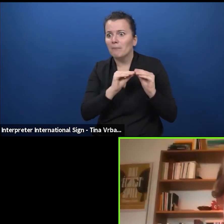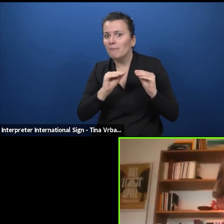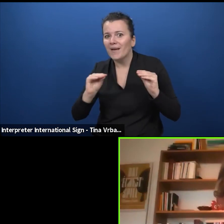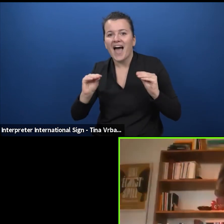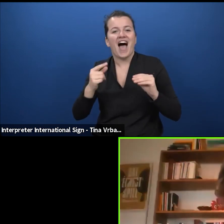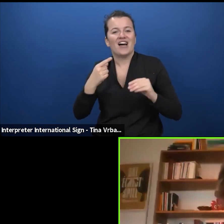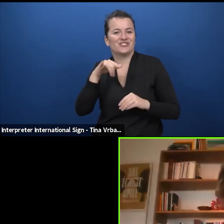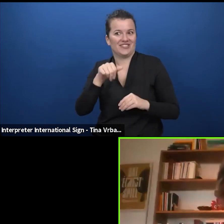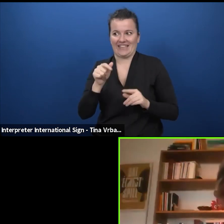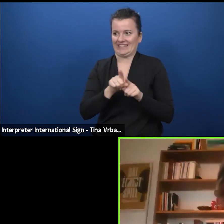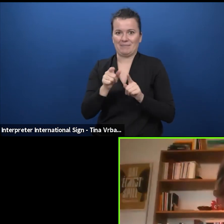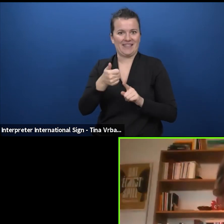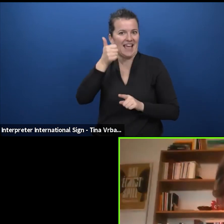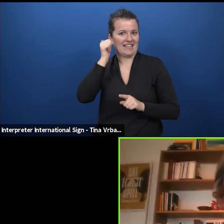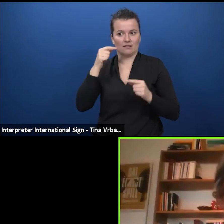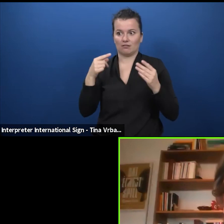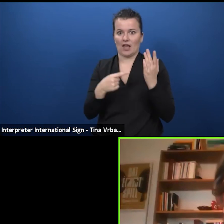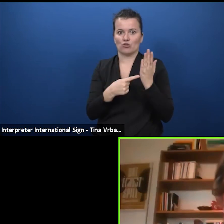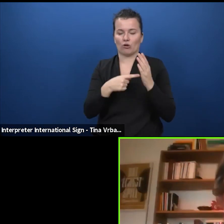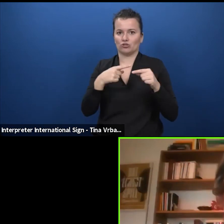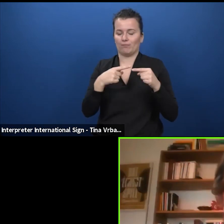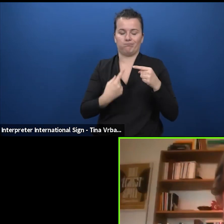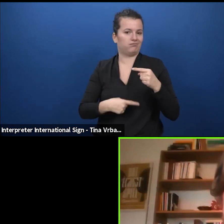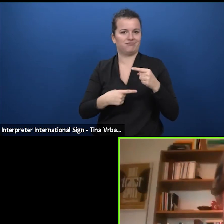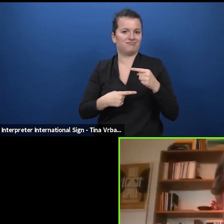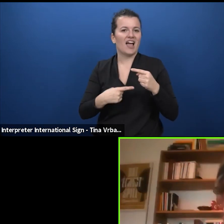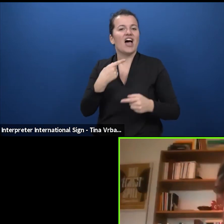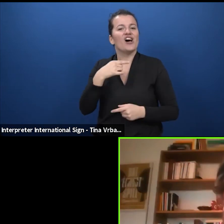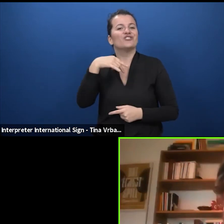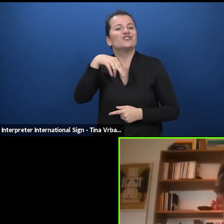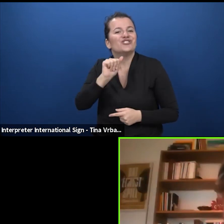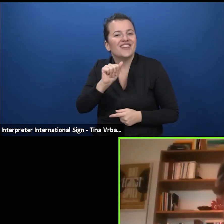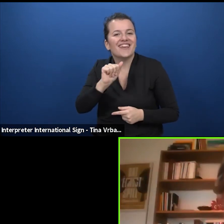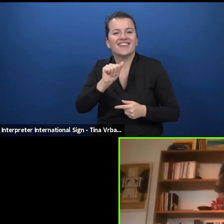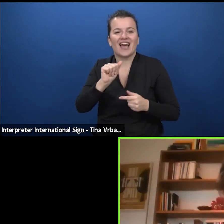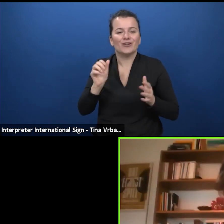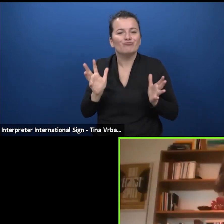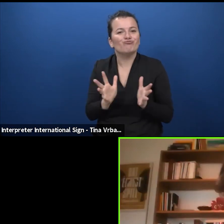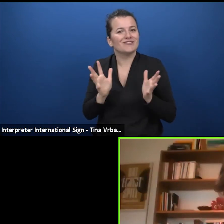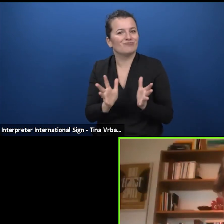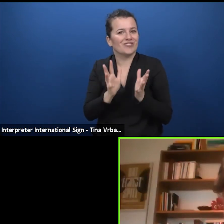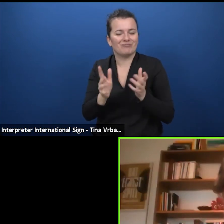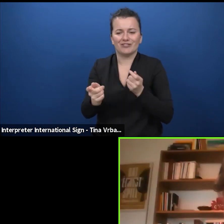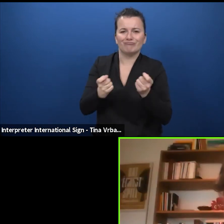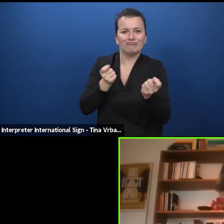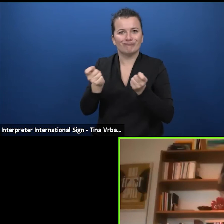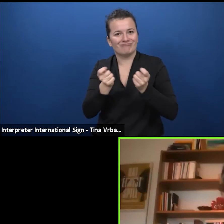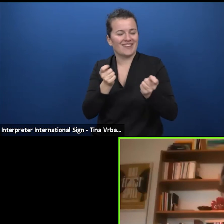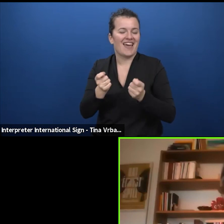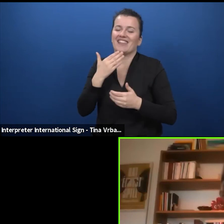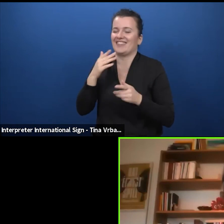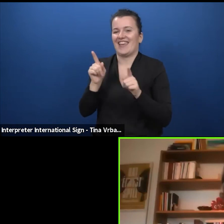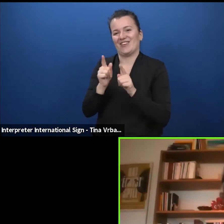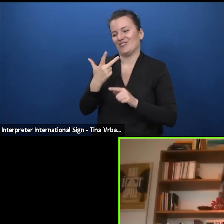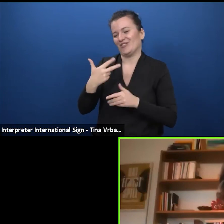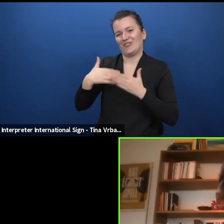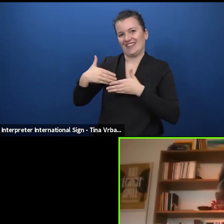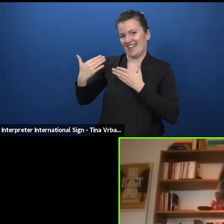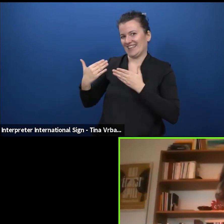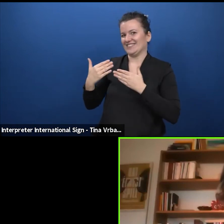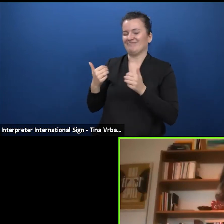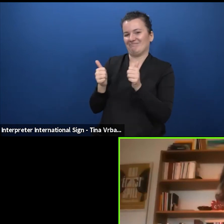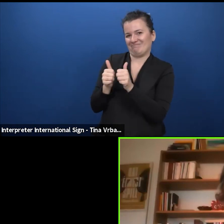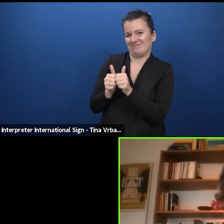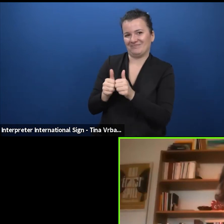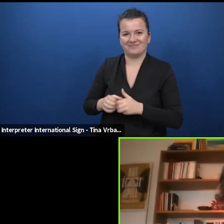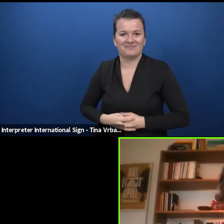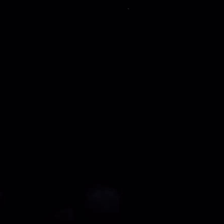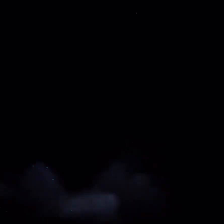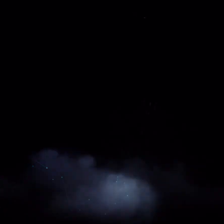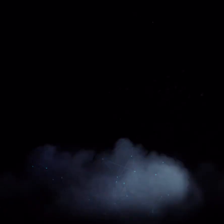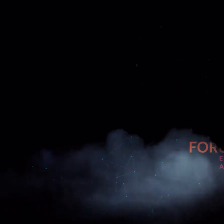yesterday when technology is yet again failing and moderating these three days with me of course.